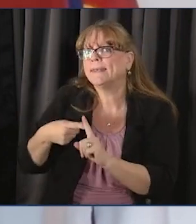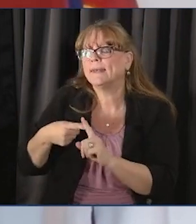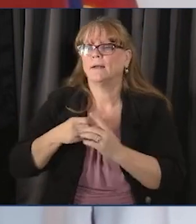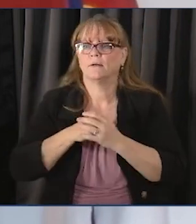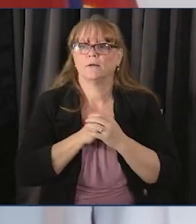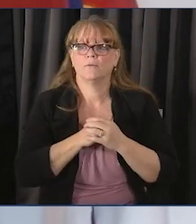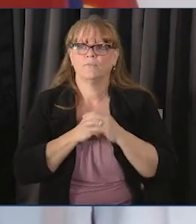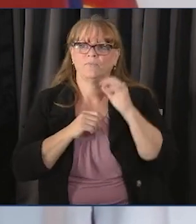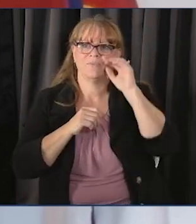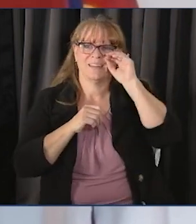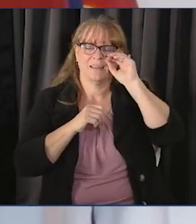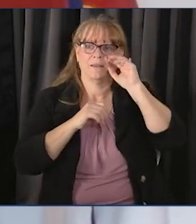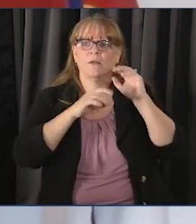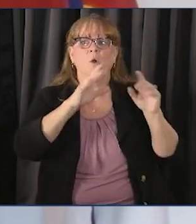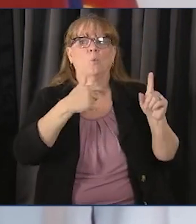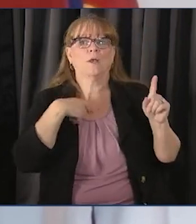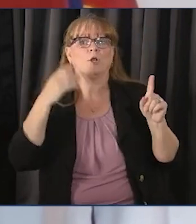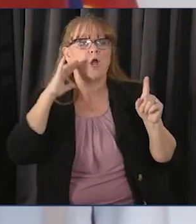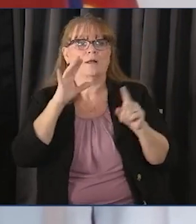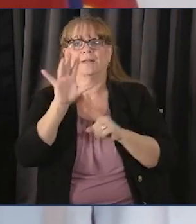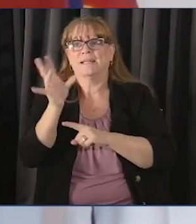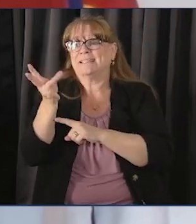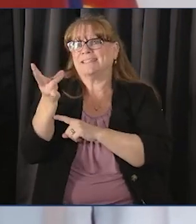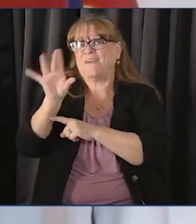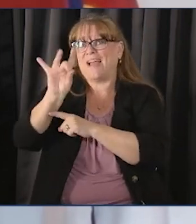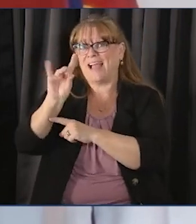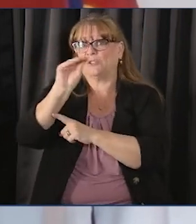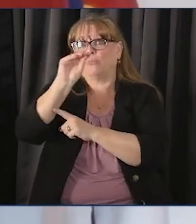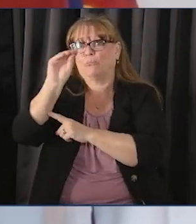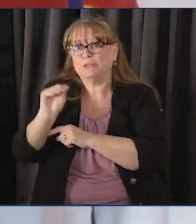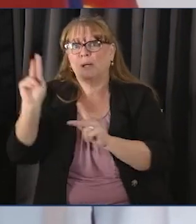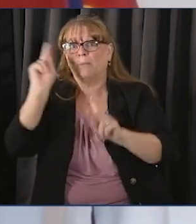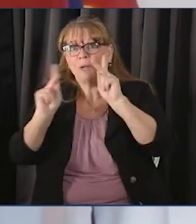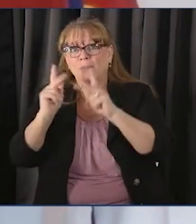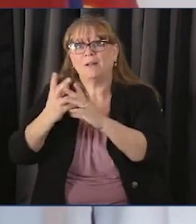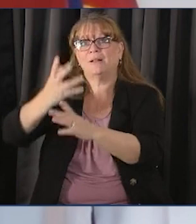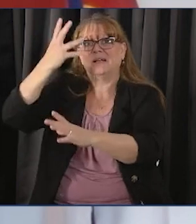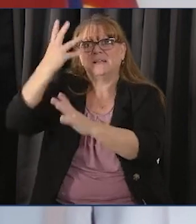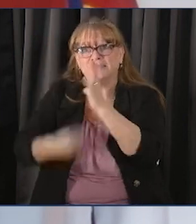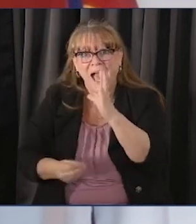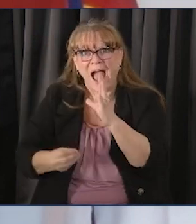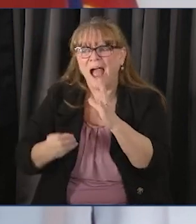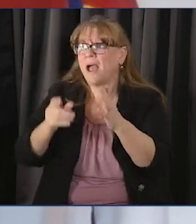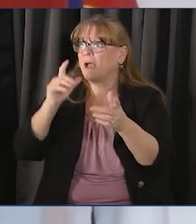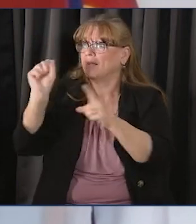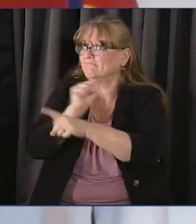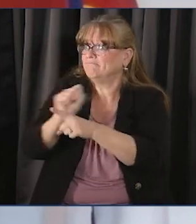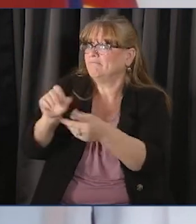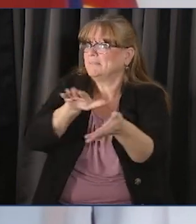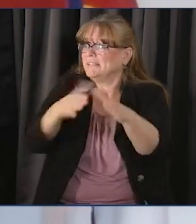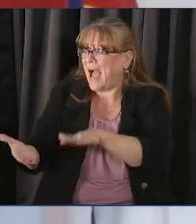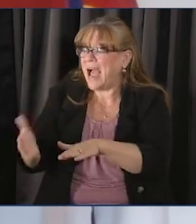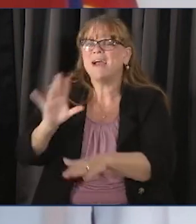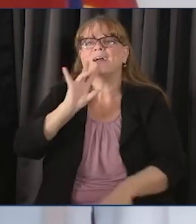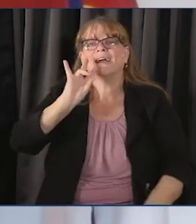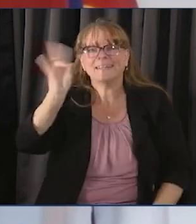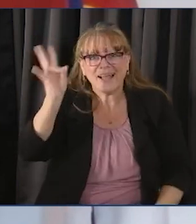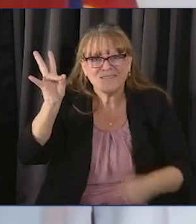over the age of 70. And just over 40% of our hospitalizations so we can protect our most vulnerable population